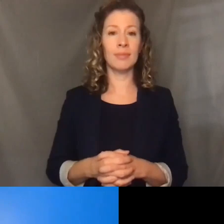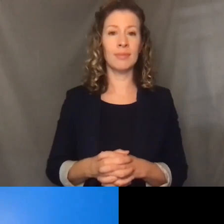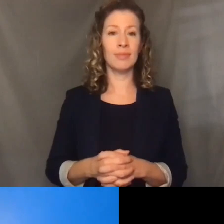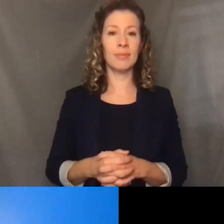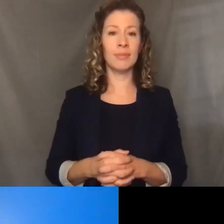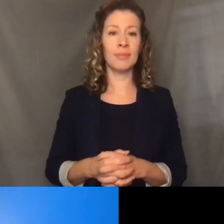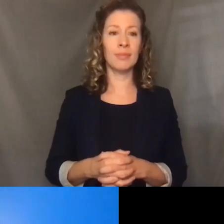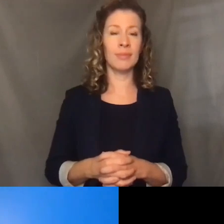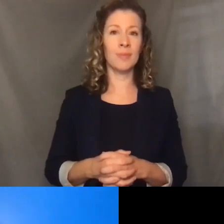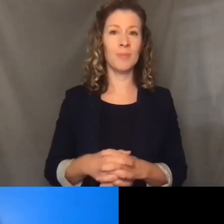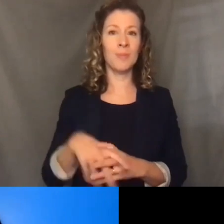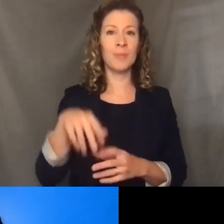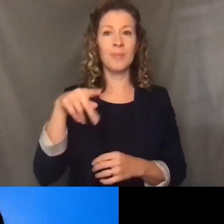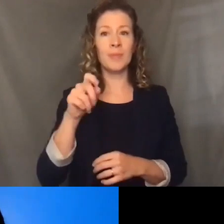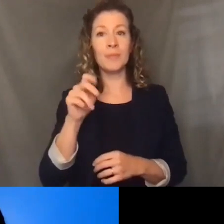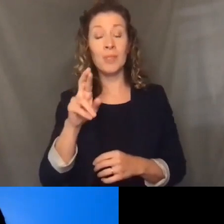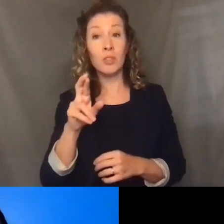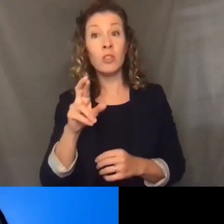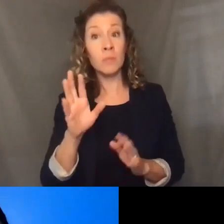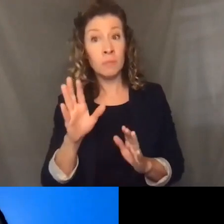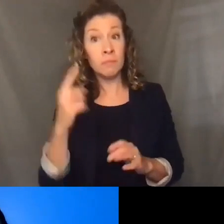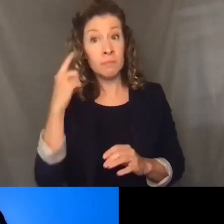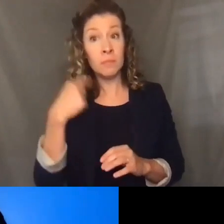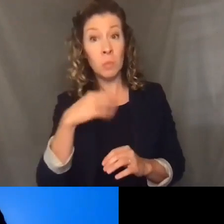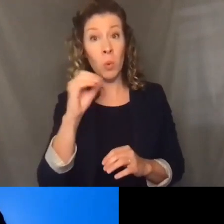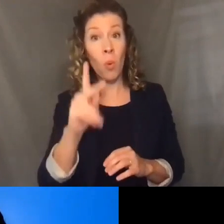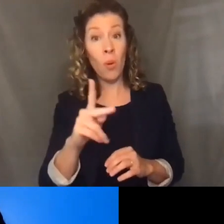Peter: so is it okay Savithry Namboodiripad: yes yeah